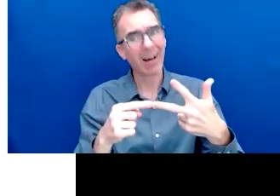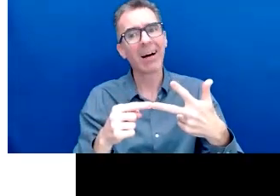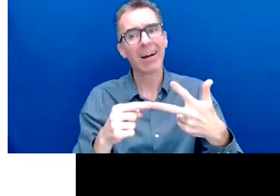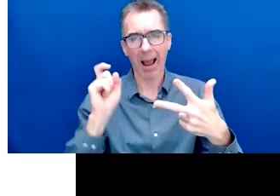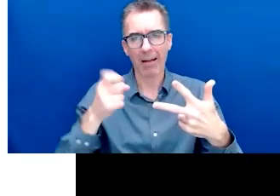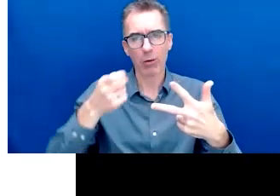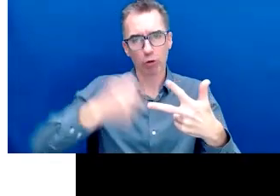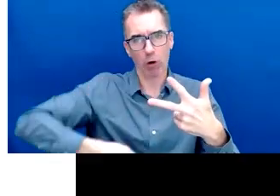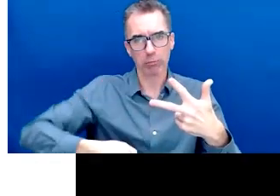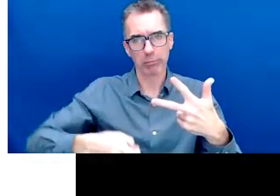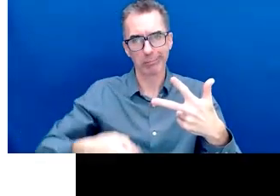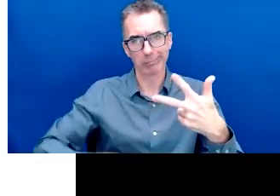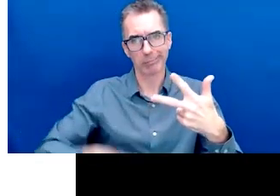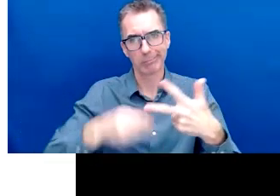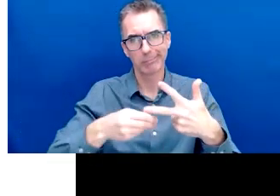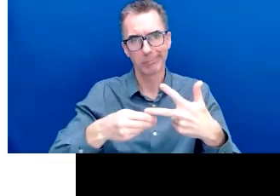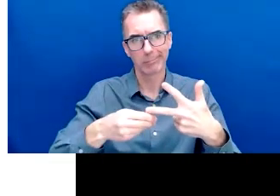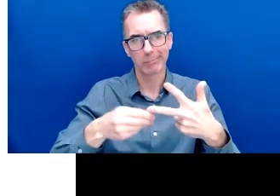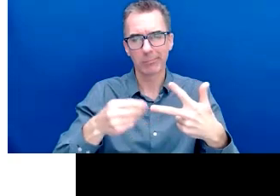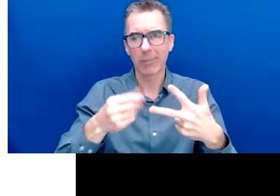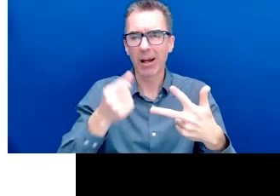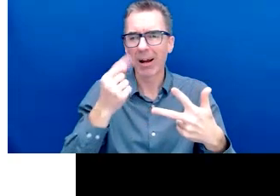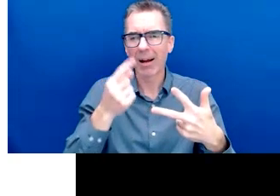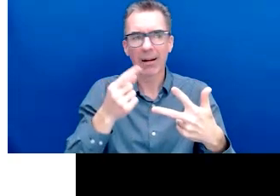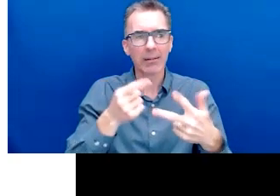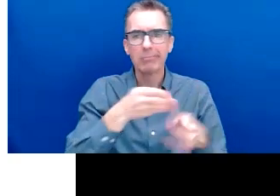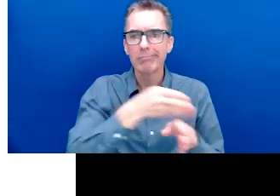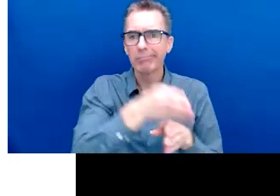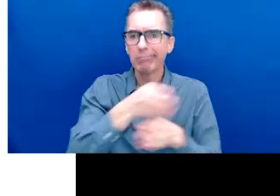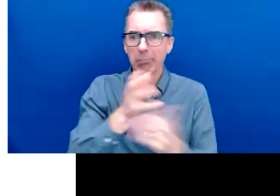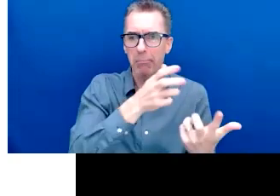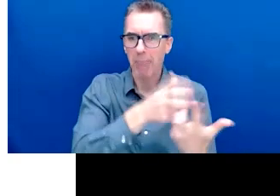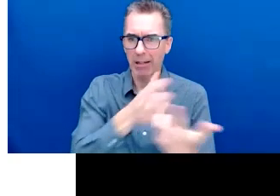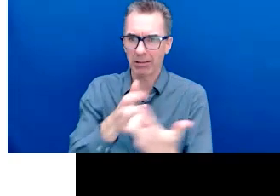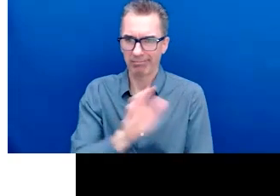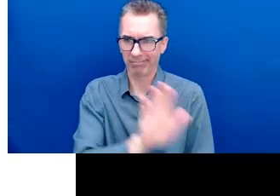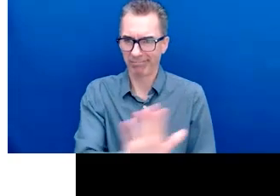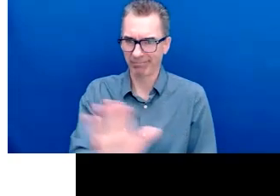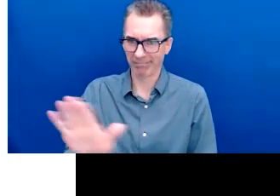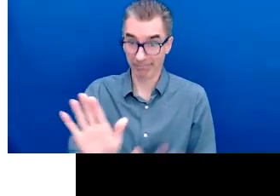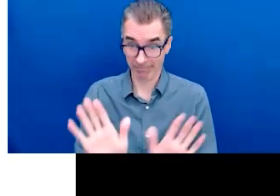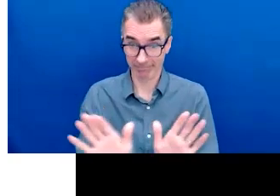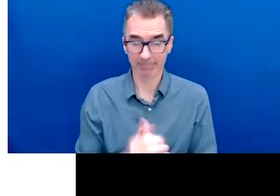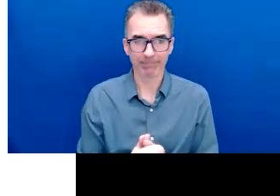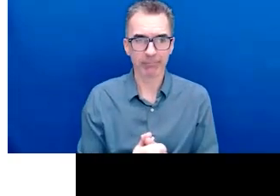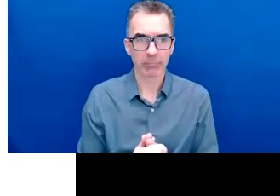And, you know, of course, it's very discipline specific. Okay. I want to show you, the reason